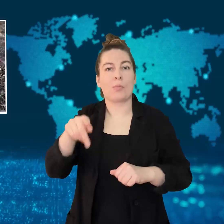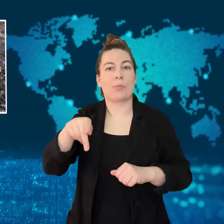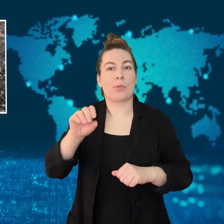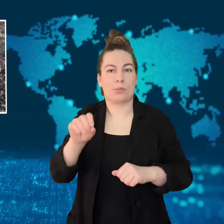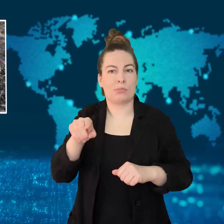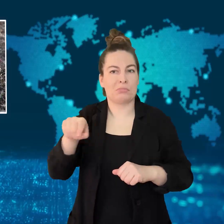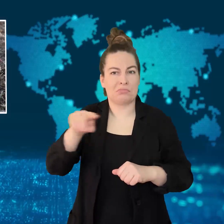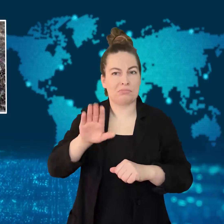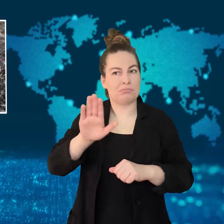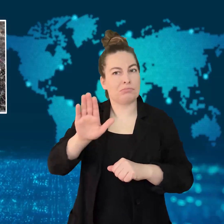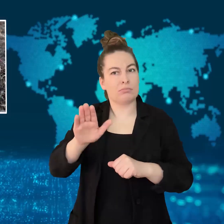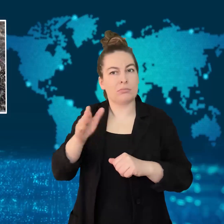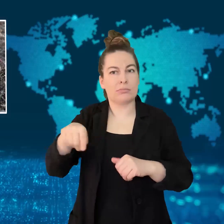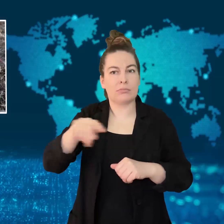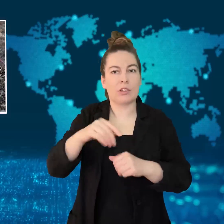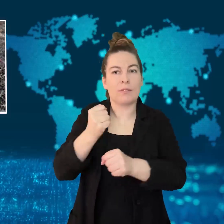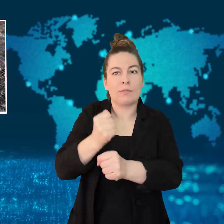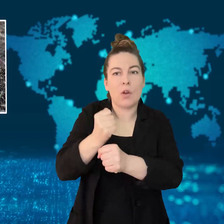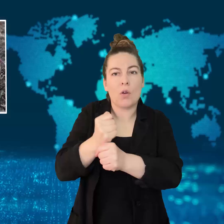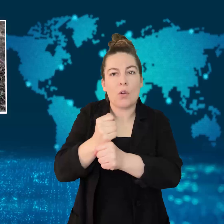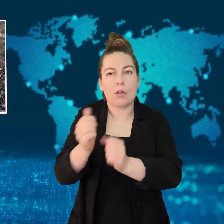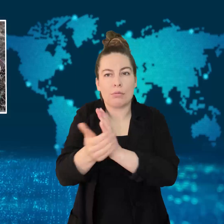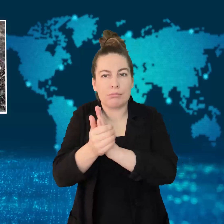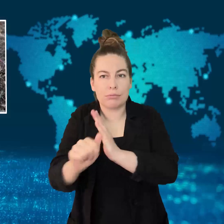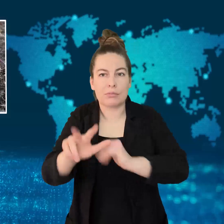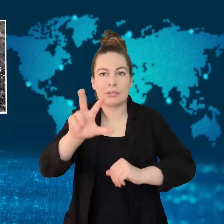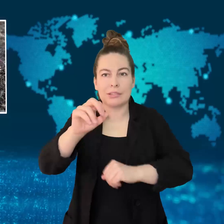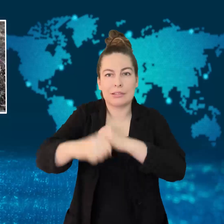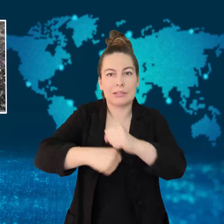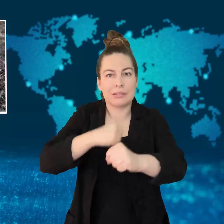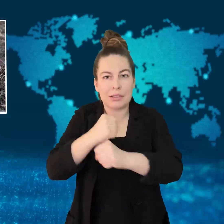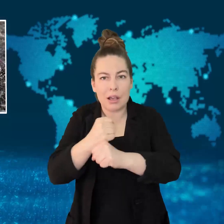training rats to detect landmines.